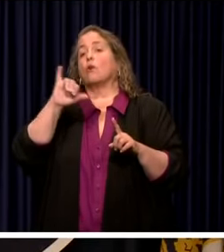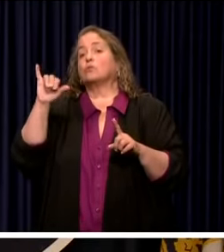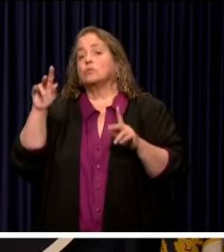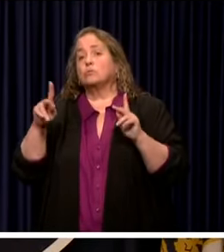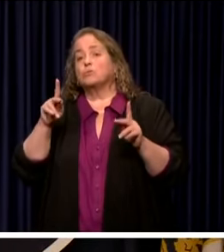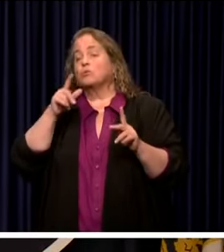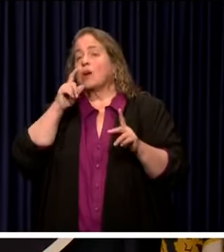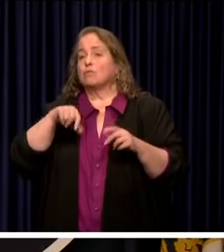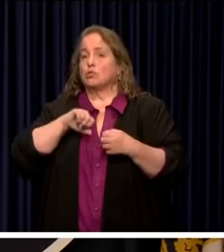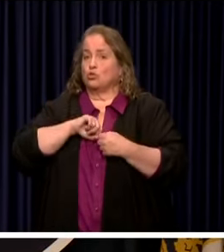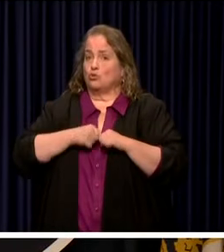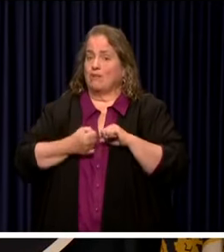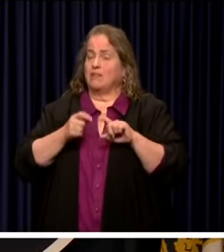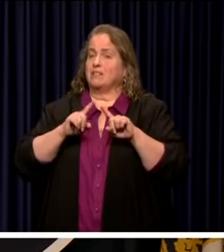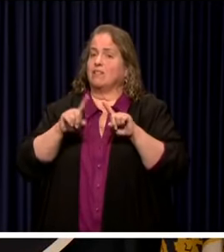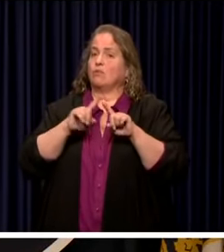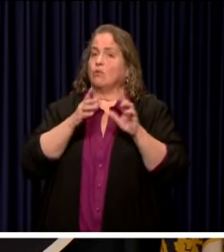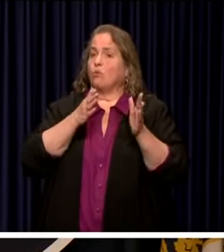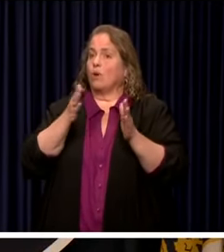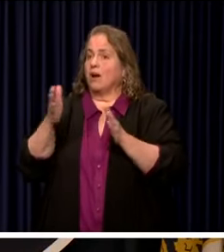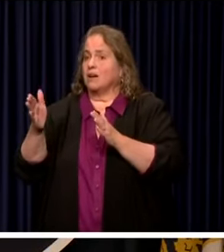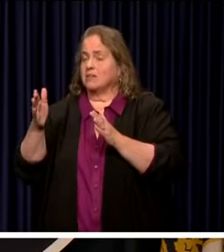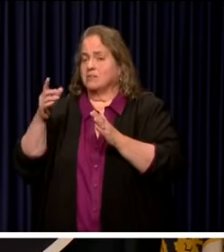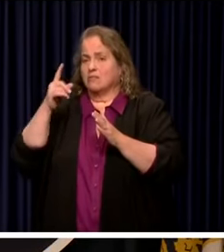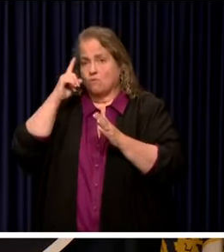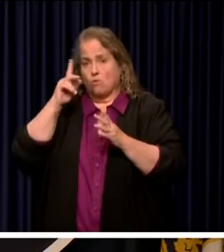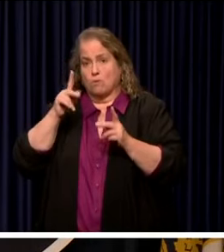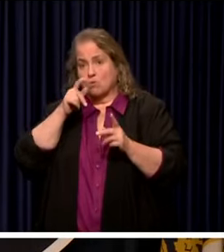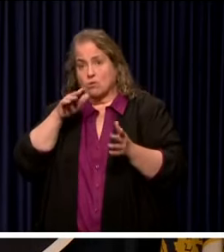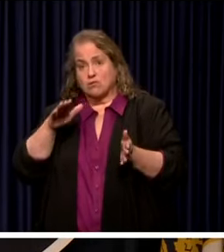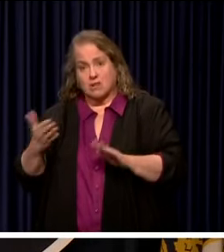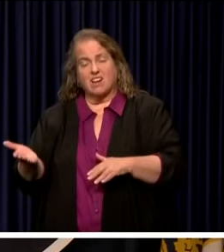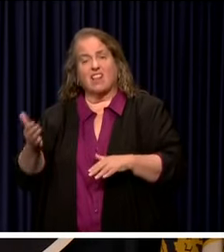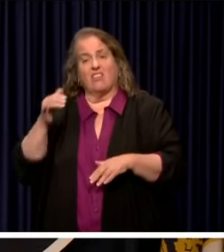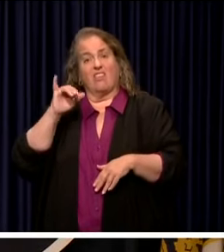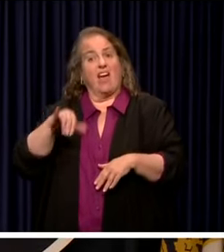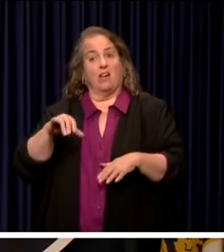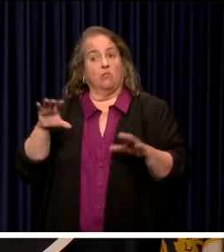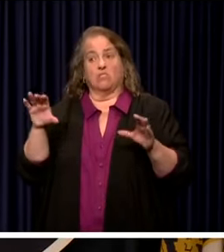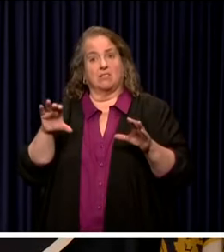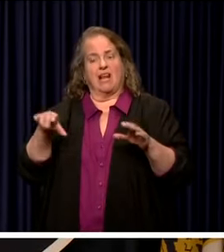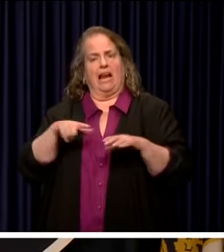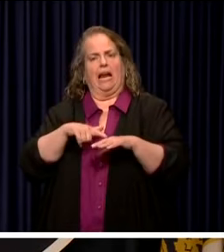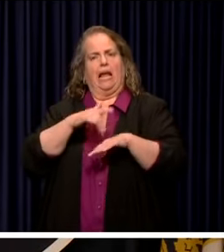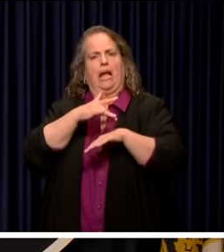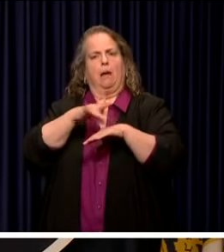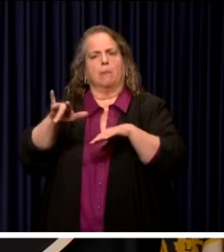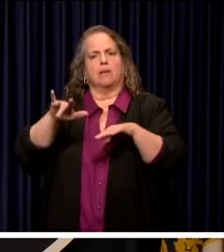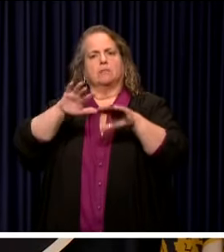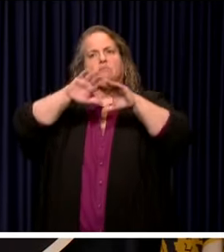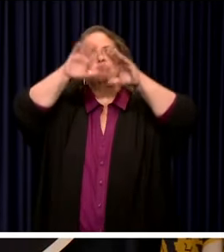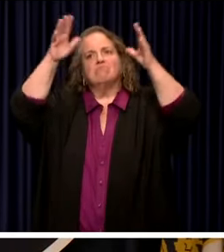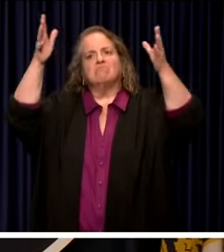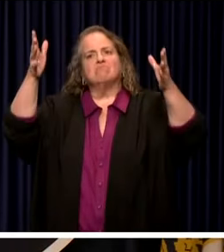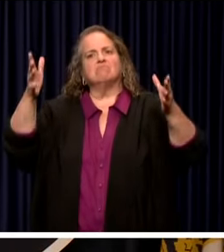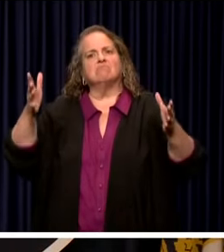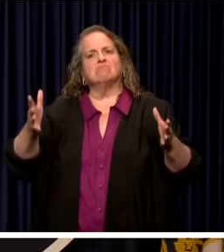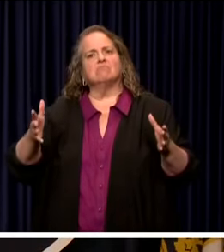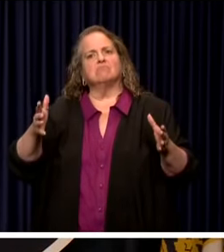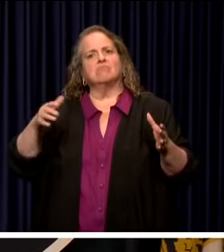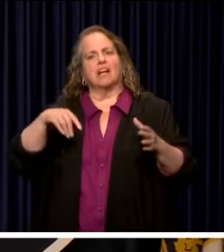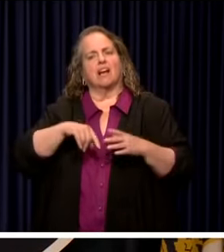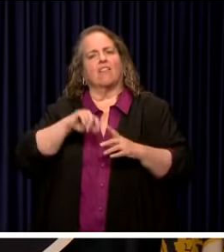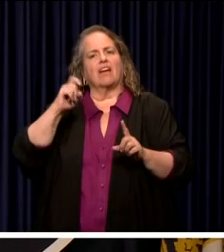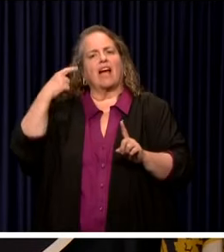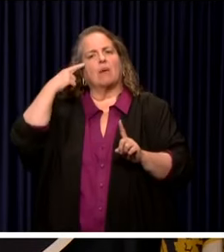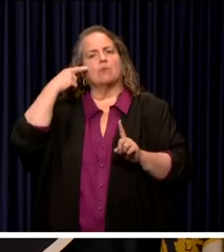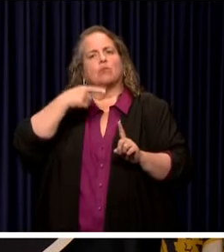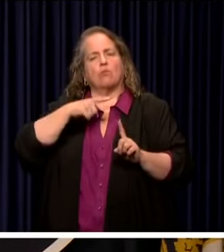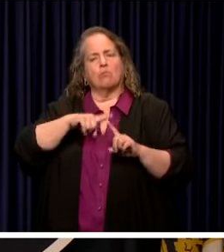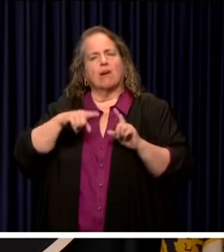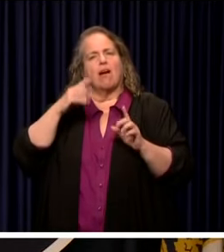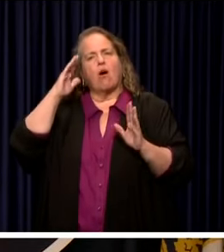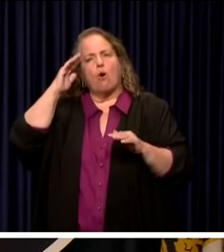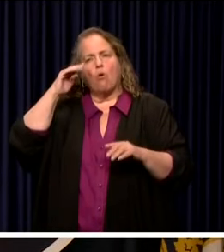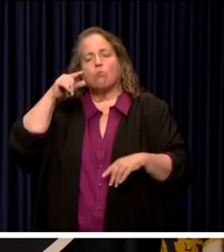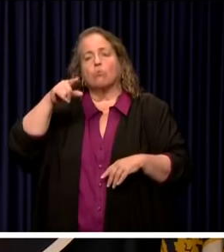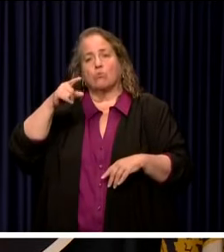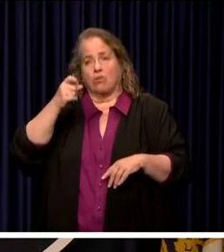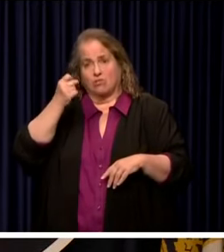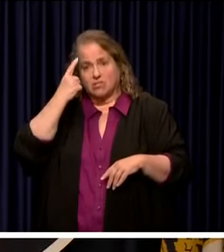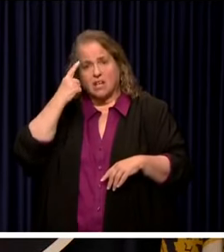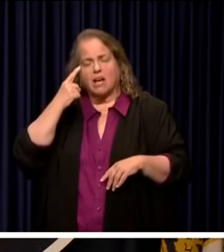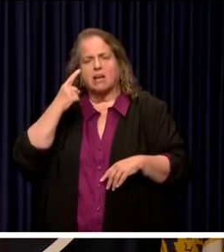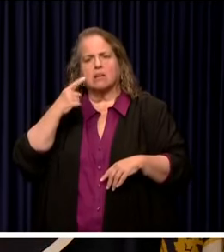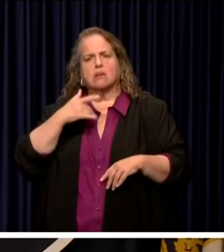ON ETHNICITY OF ALL CASES WE